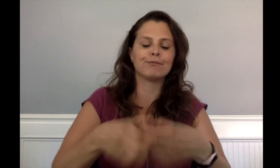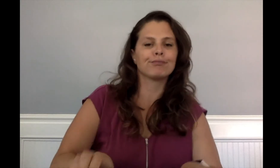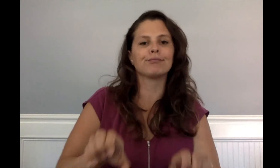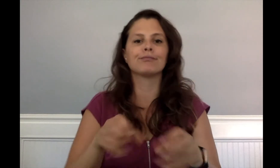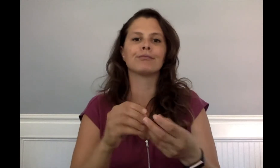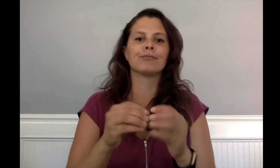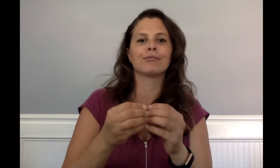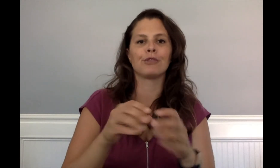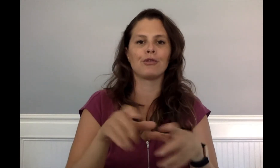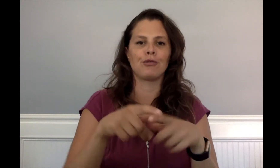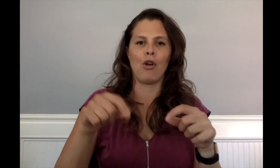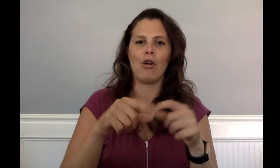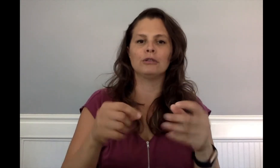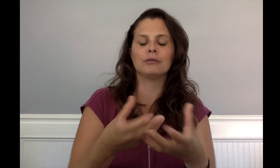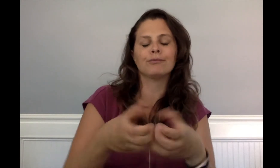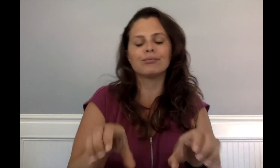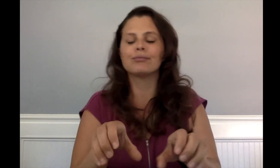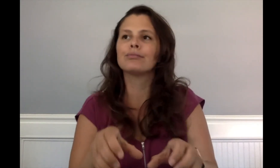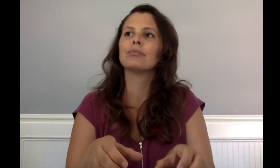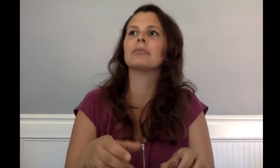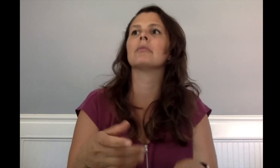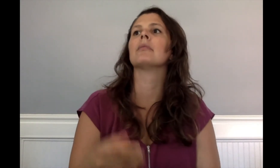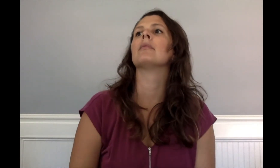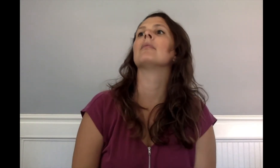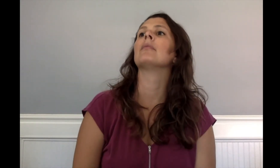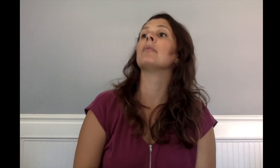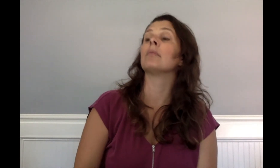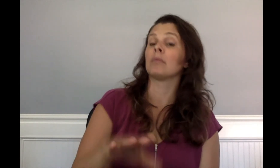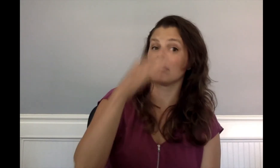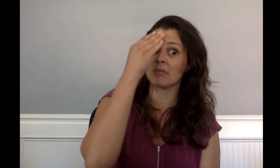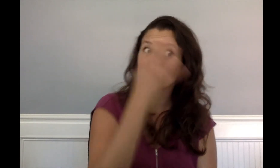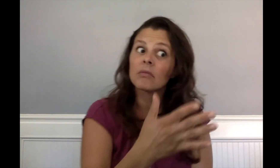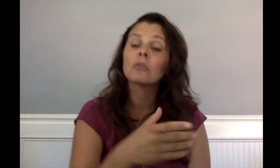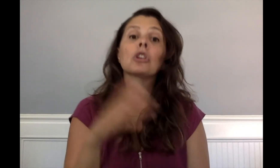She cut the deck of cards neatly with one hand.